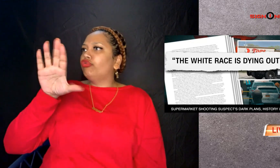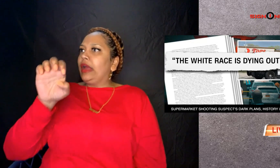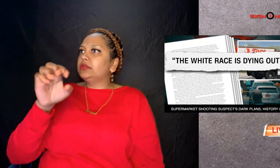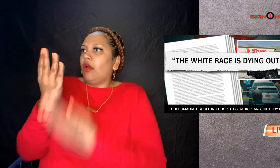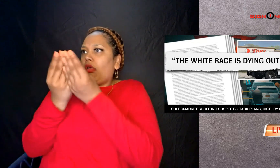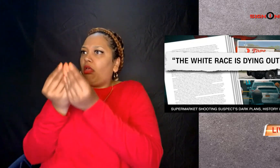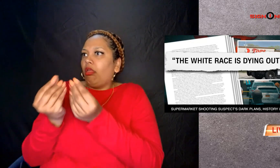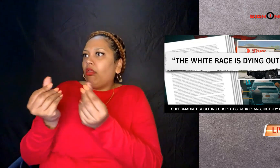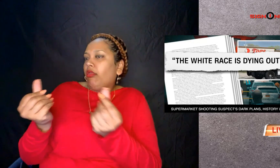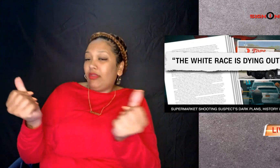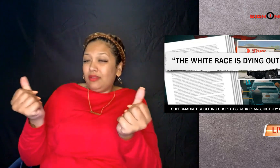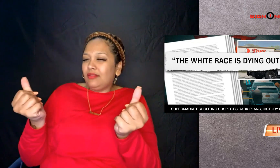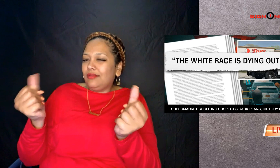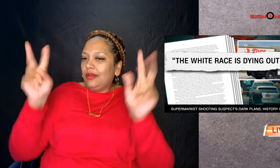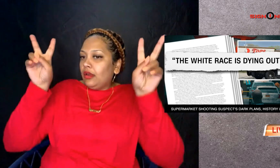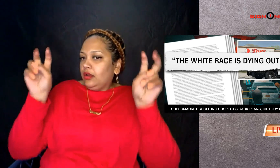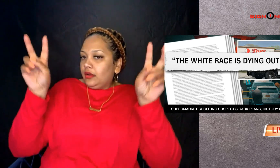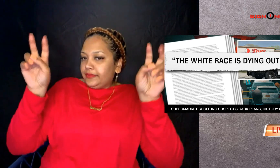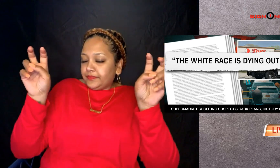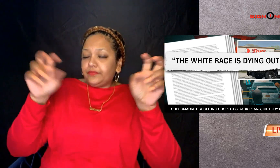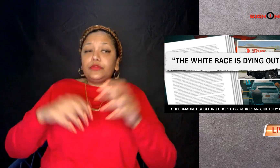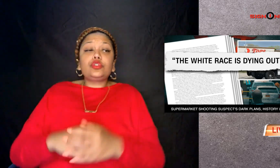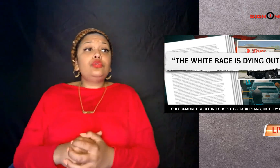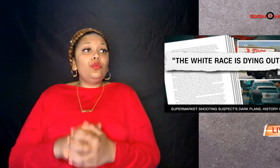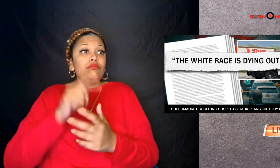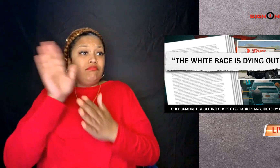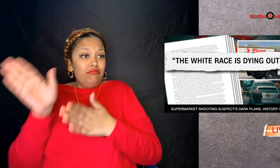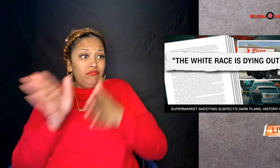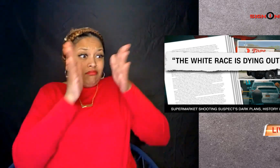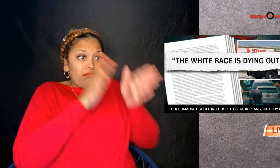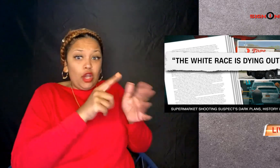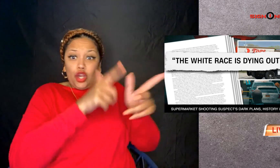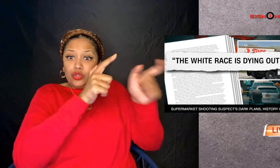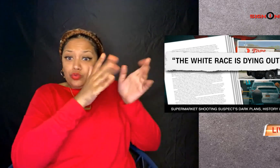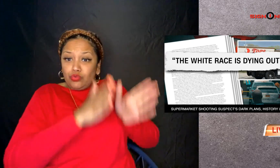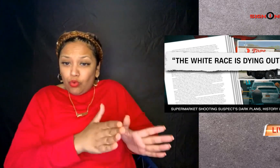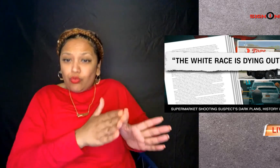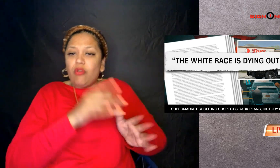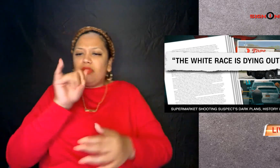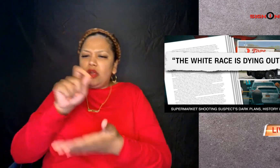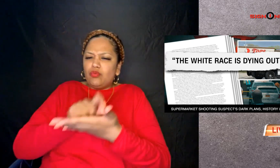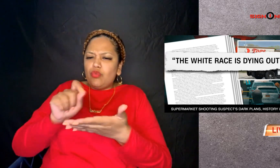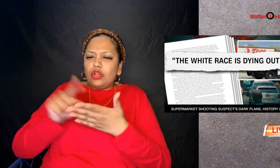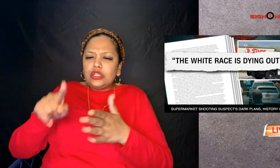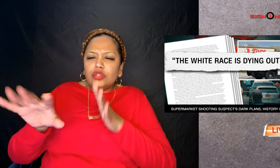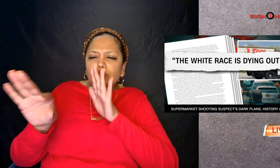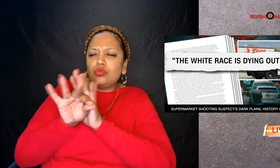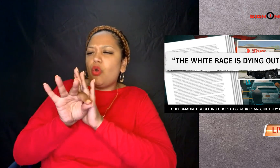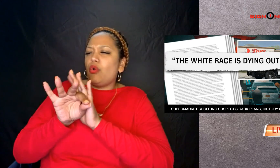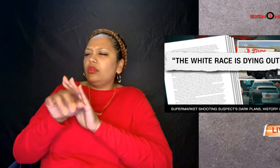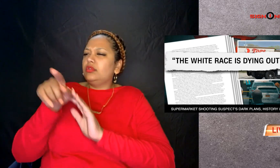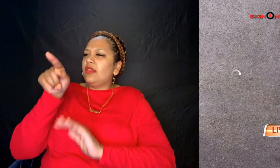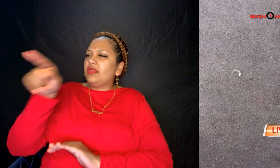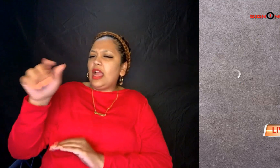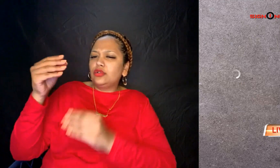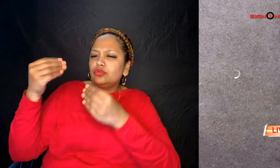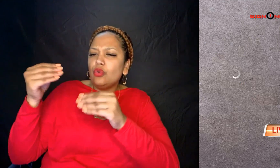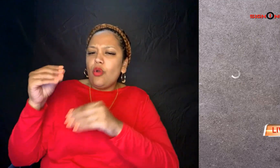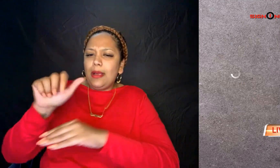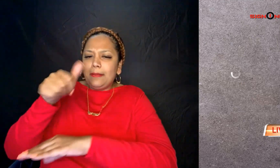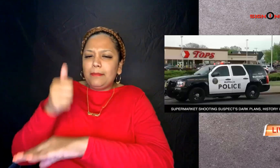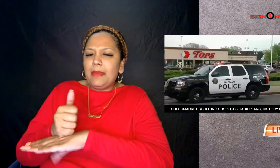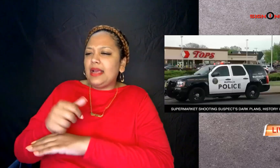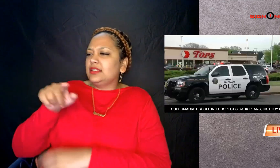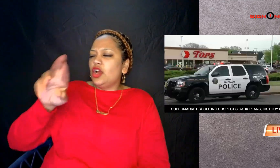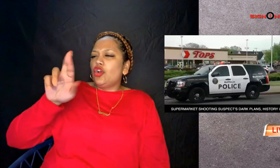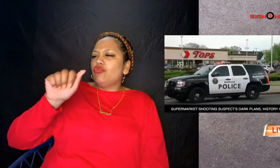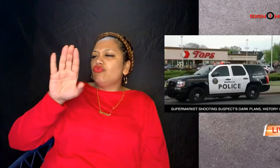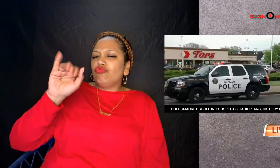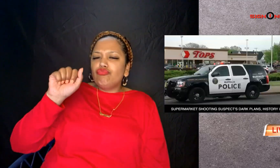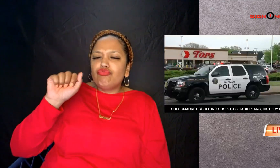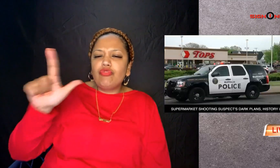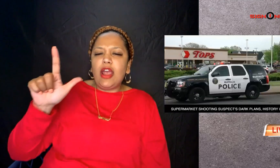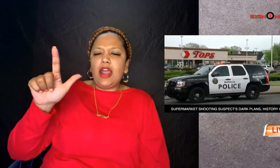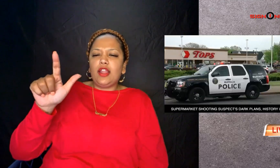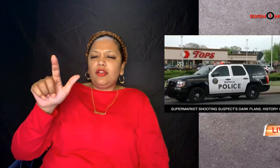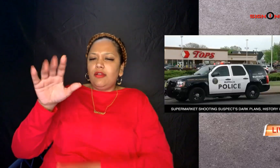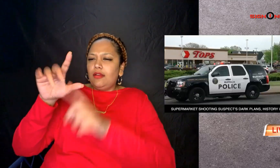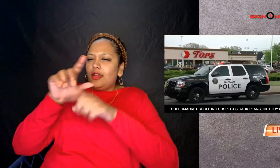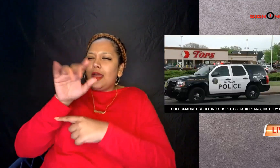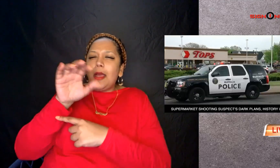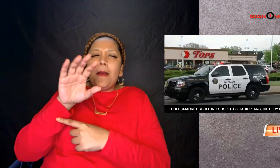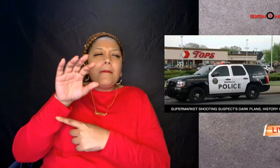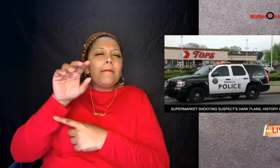the white race is dying out the shooter allegedly wrote he chose the store